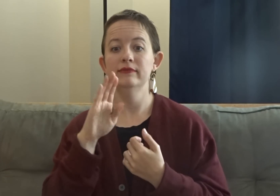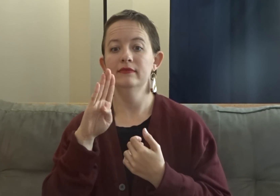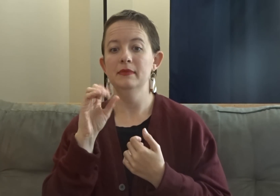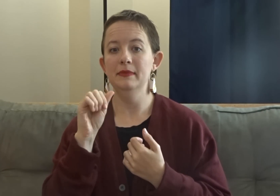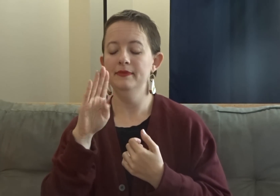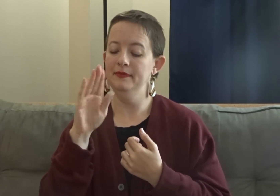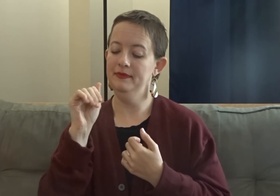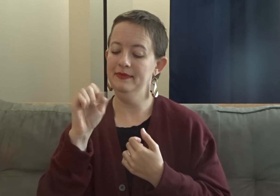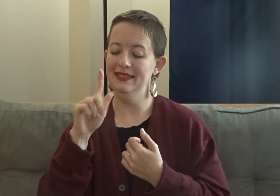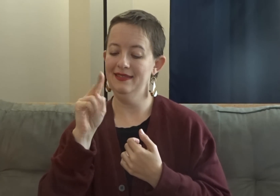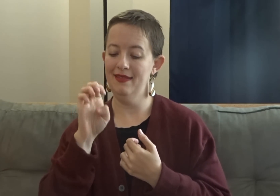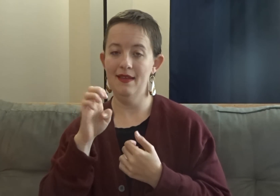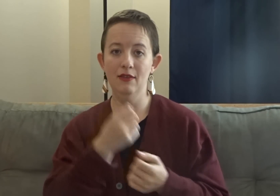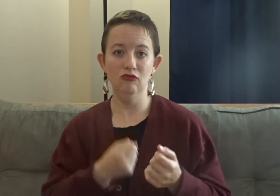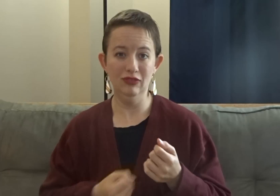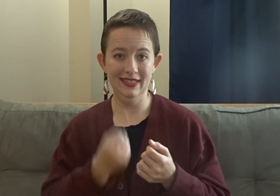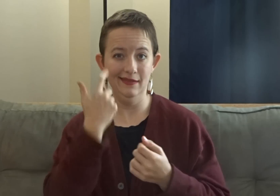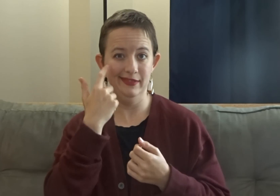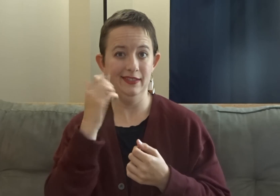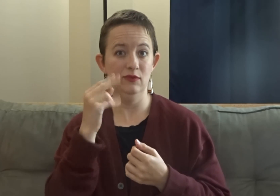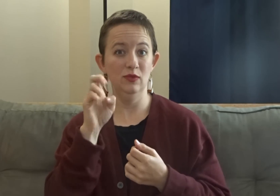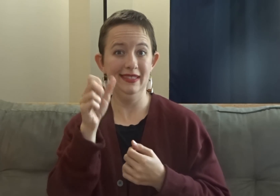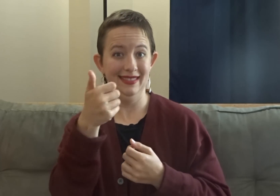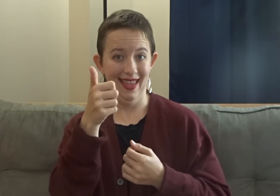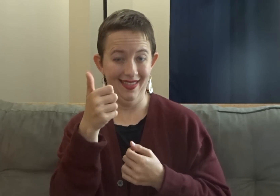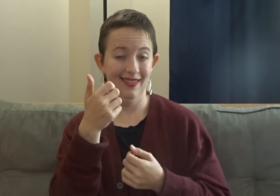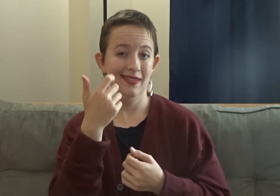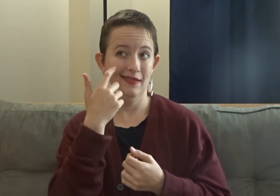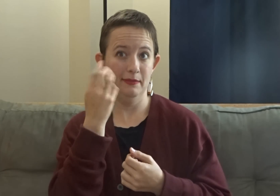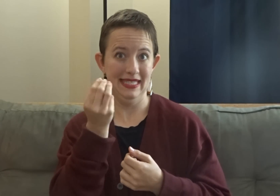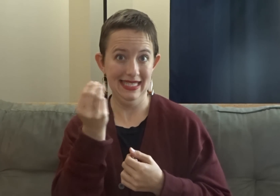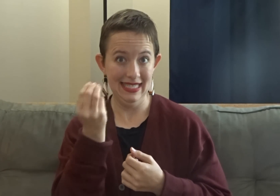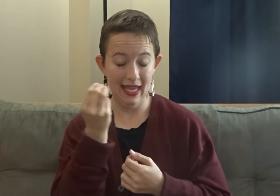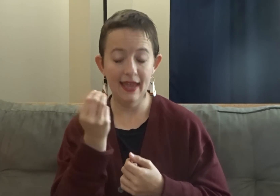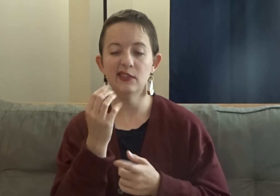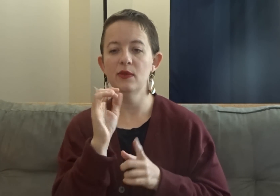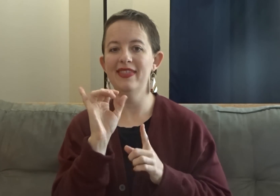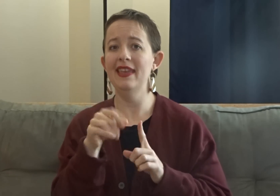Jenna just had her baseline ultrasound on June 10th.... so Monday.